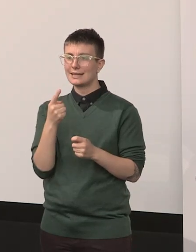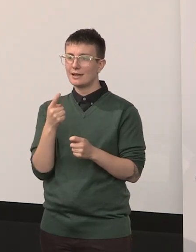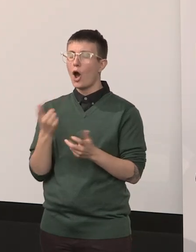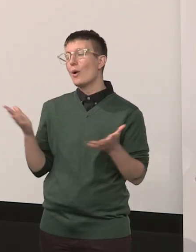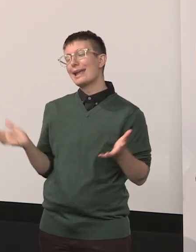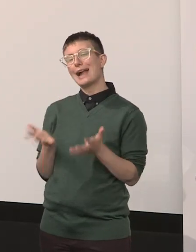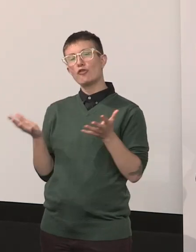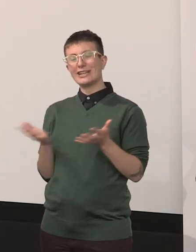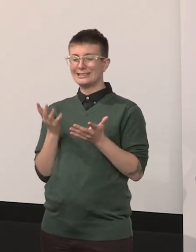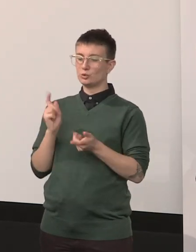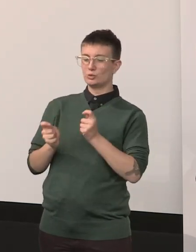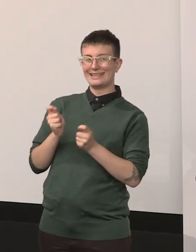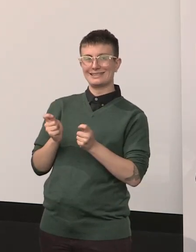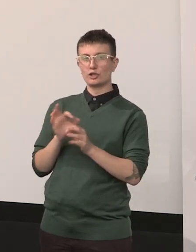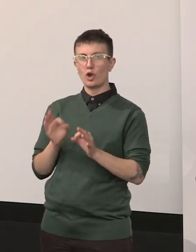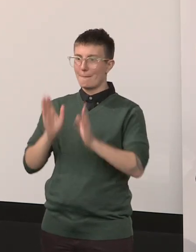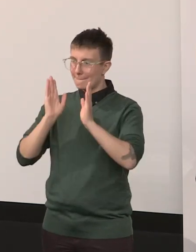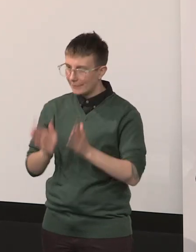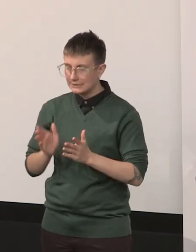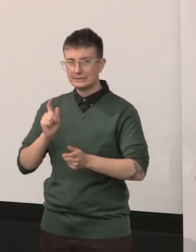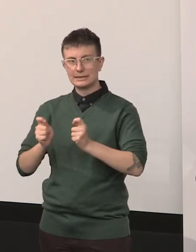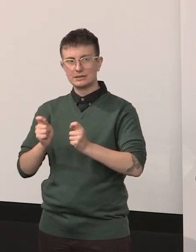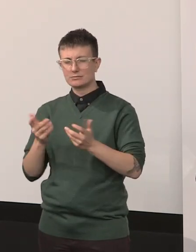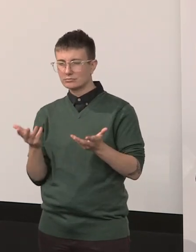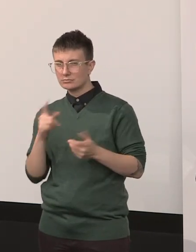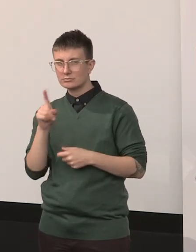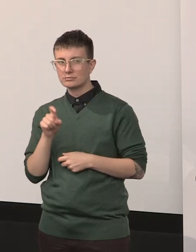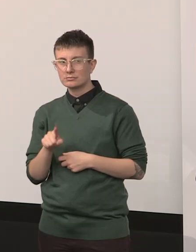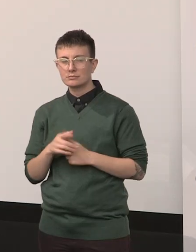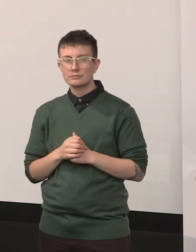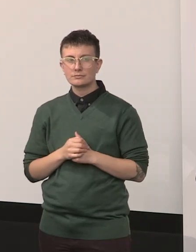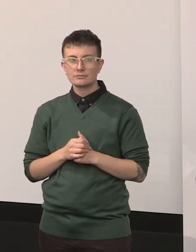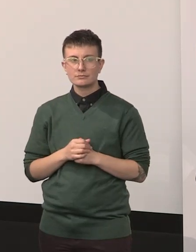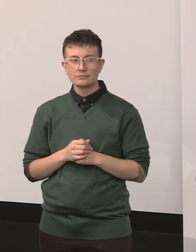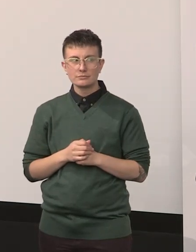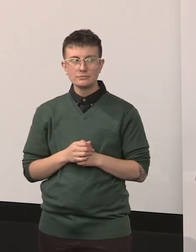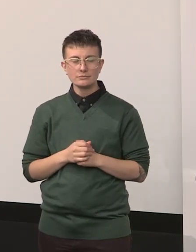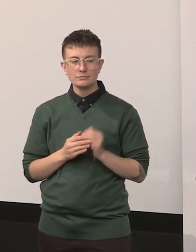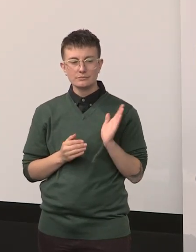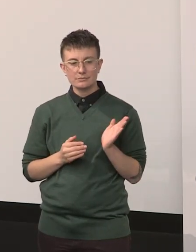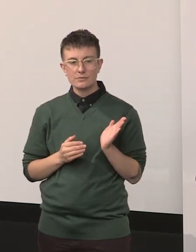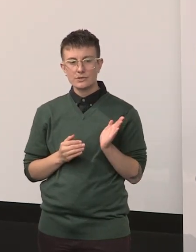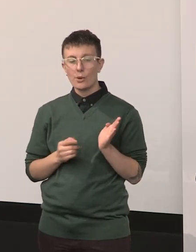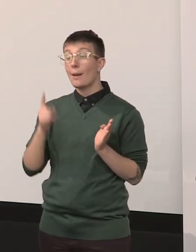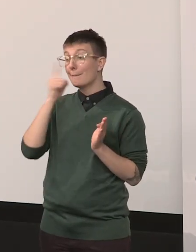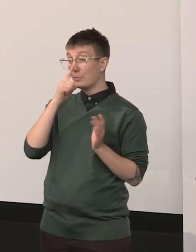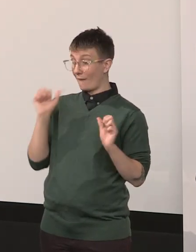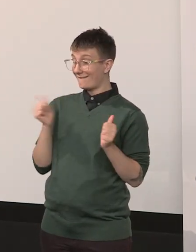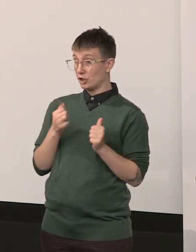release from yesterday, it said they should be encouraged to get a test, not required. Why that sort of discrepancy?